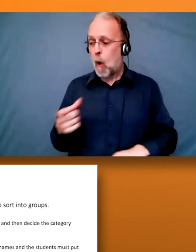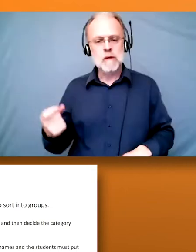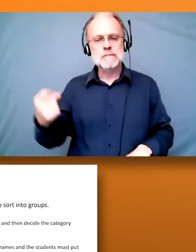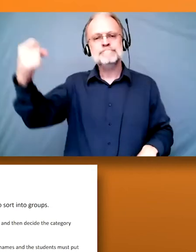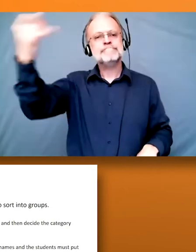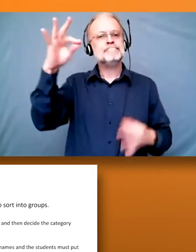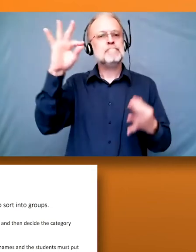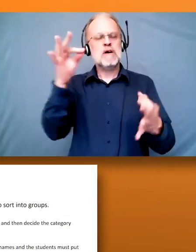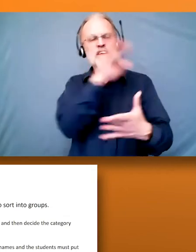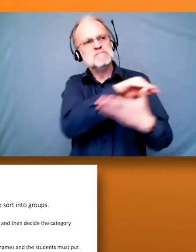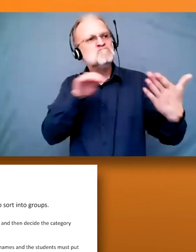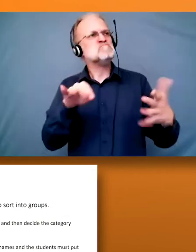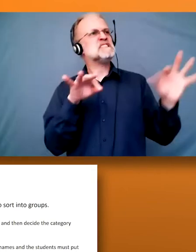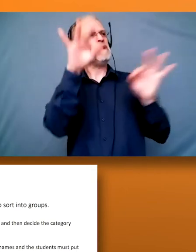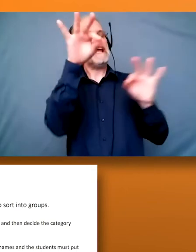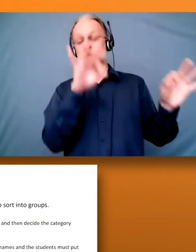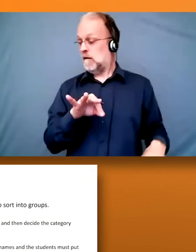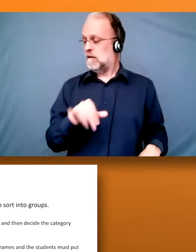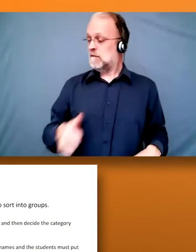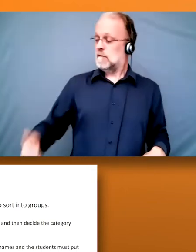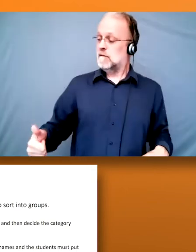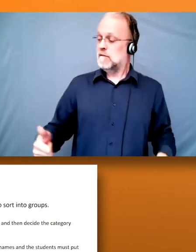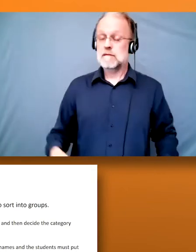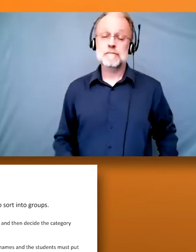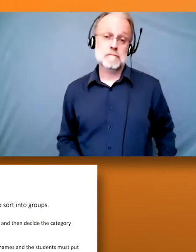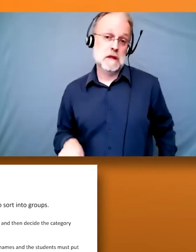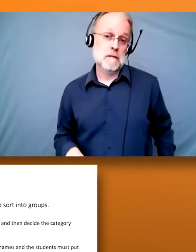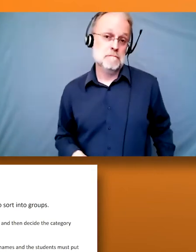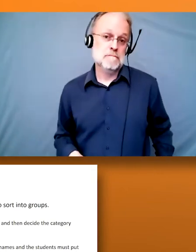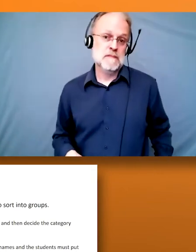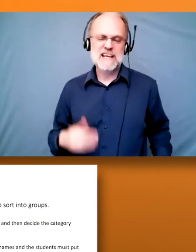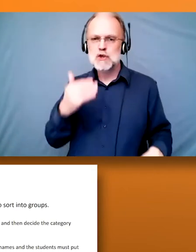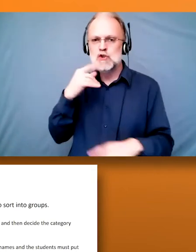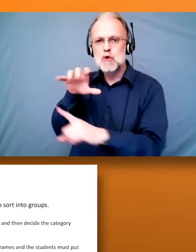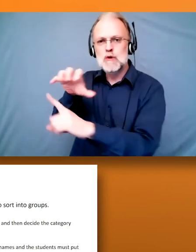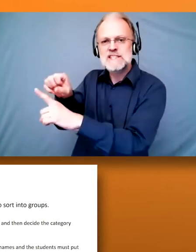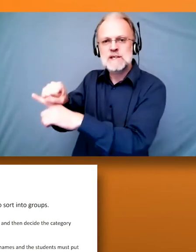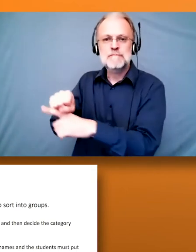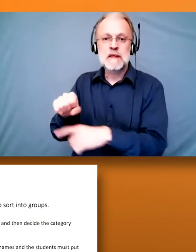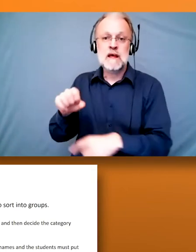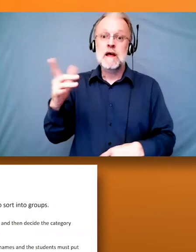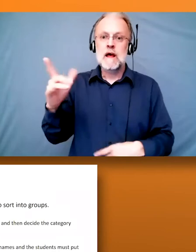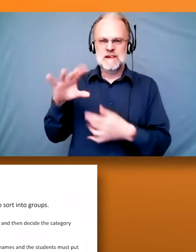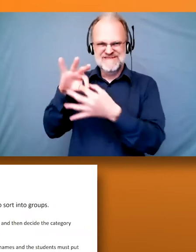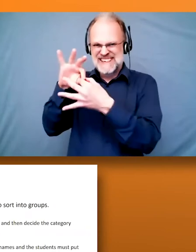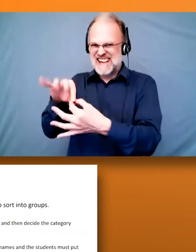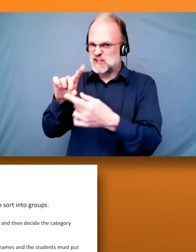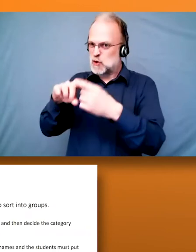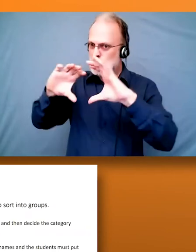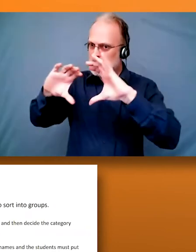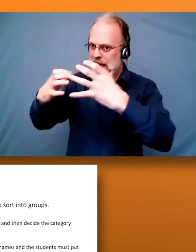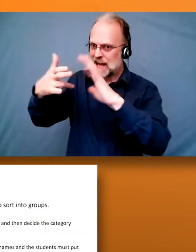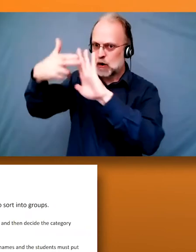or they understand it perfectly and they can explain it to you. Just remember those category connections are really huge